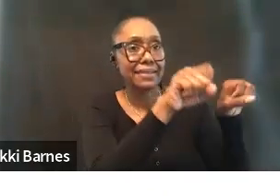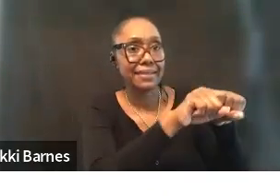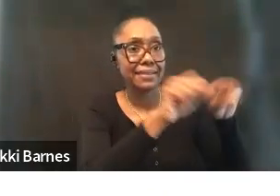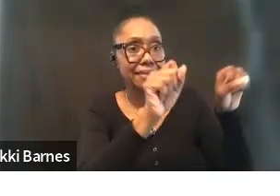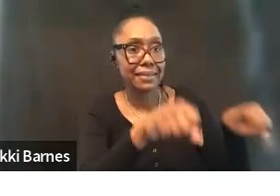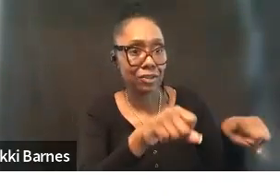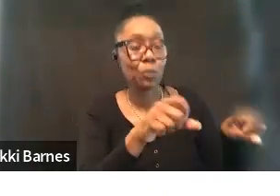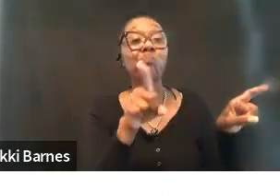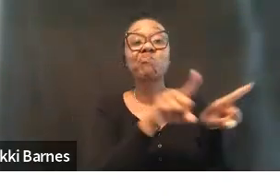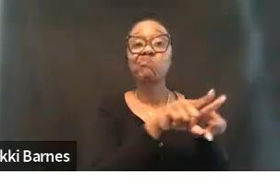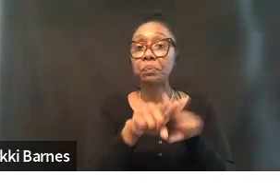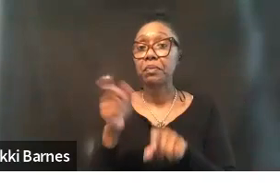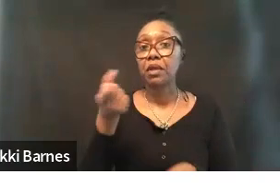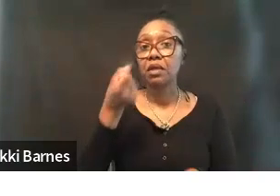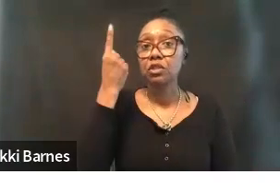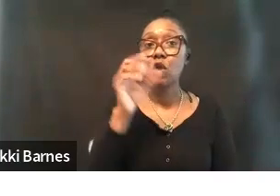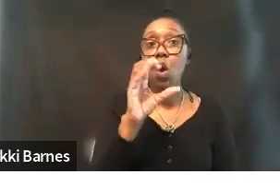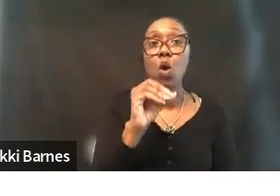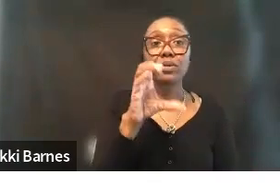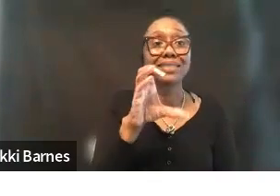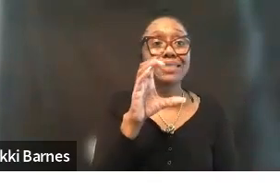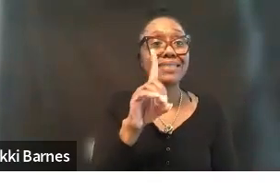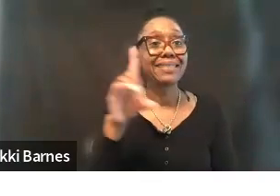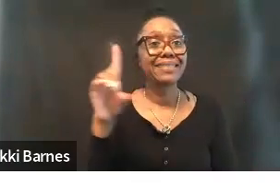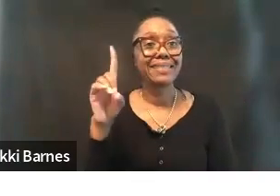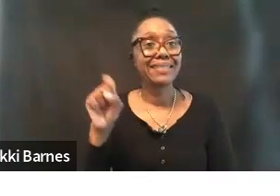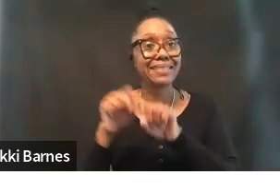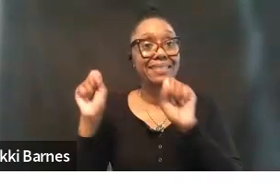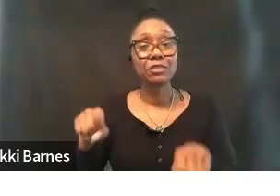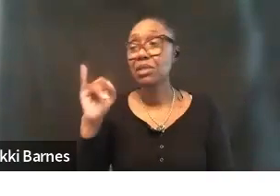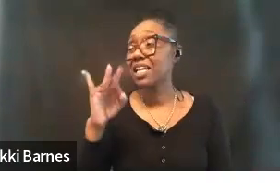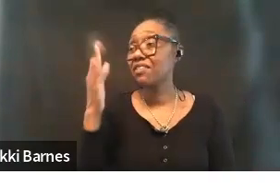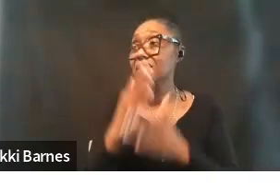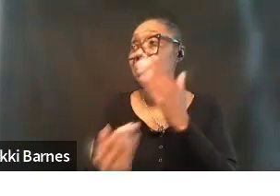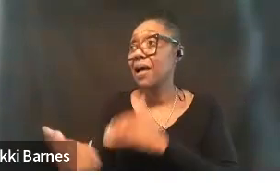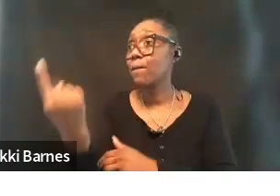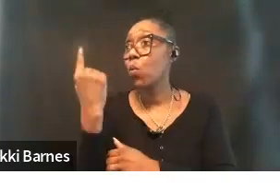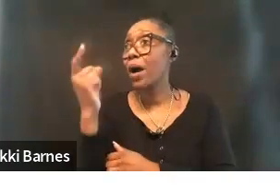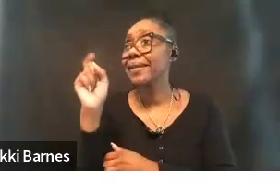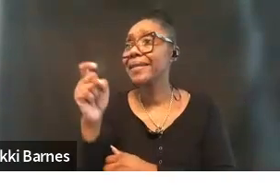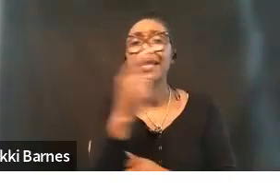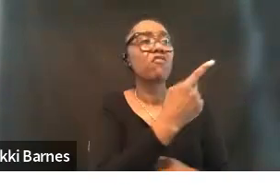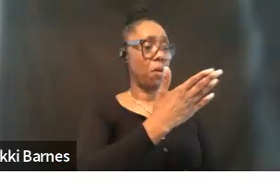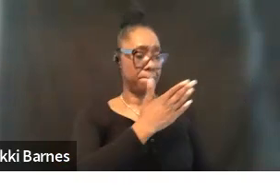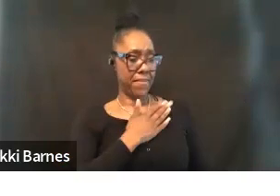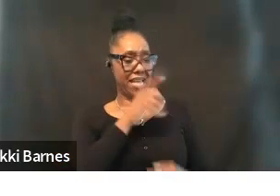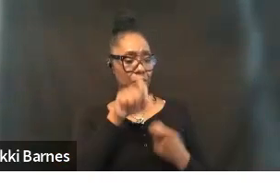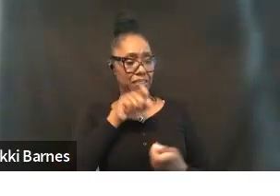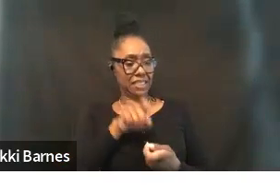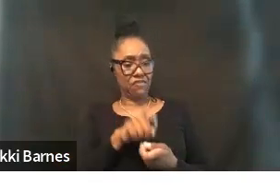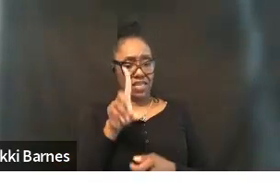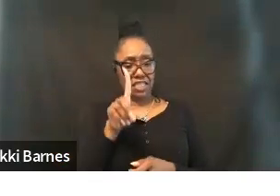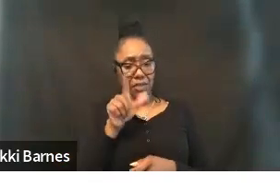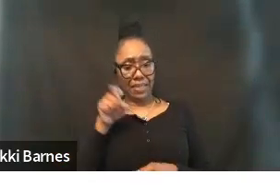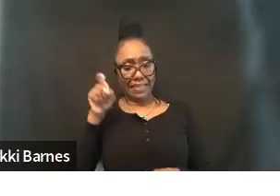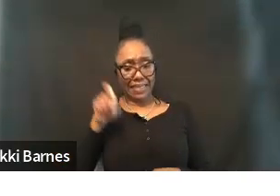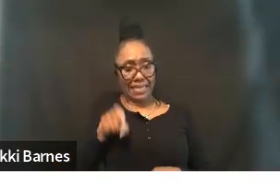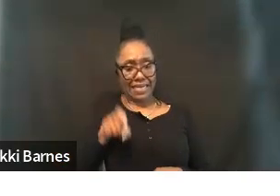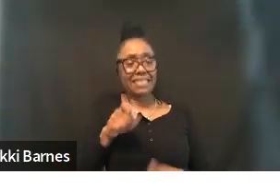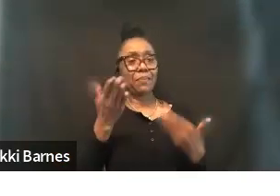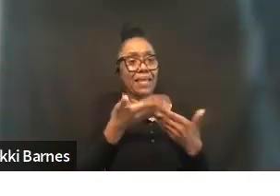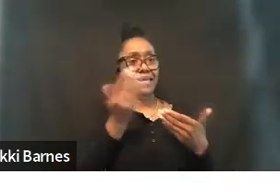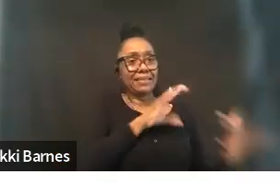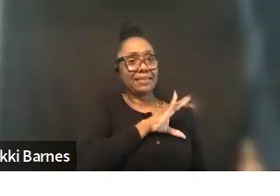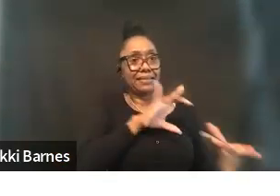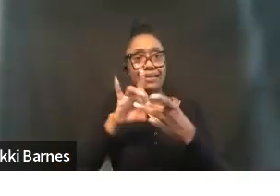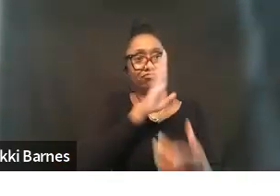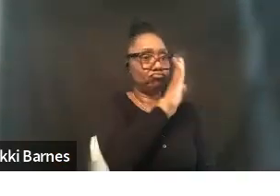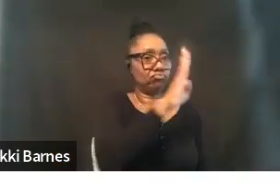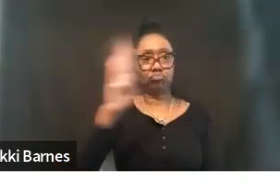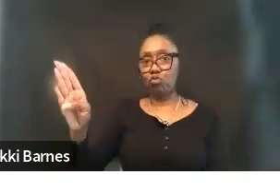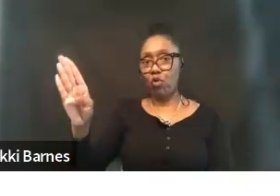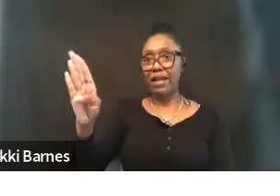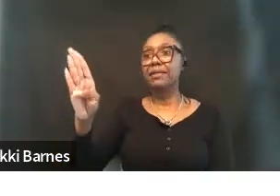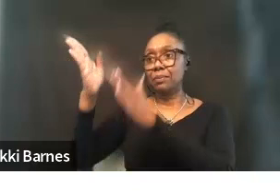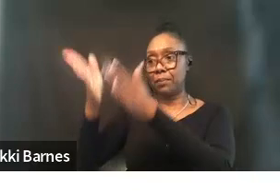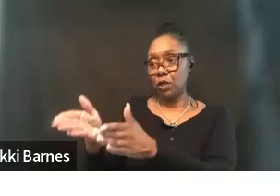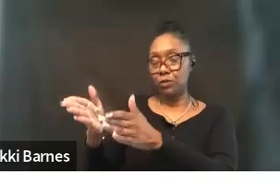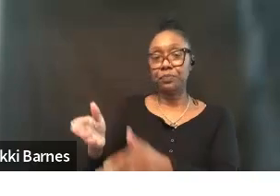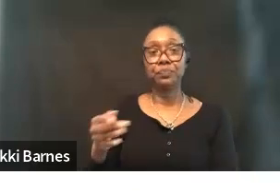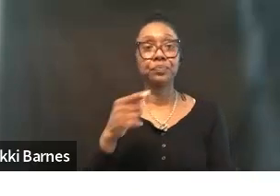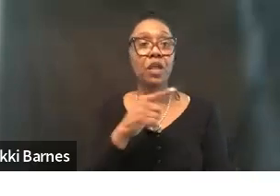That happened as well. We also had started some work and discussion with the Center for Start Services, which is a national organization based out of the University of New Hampshire.